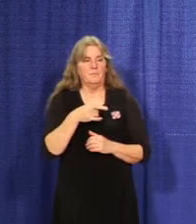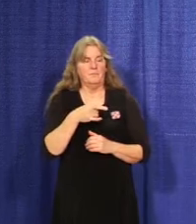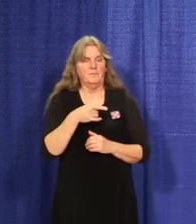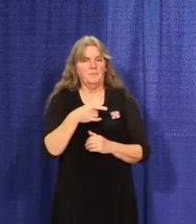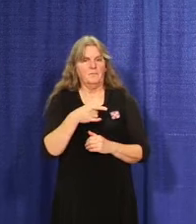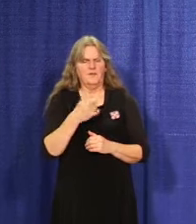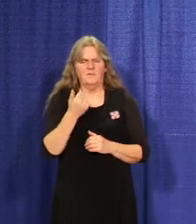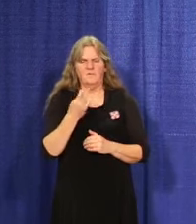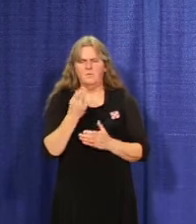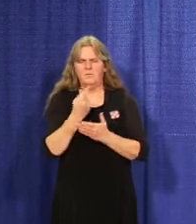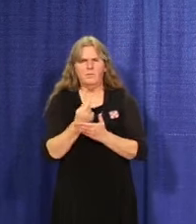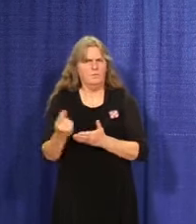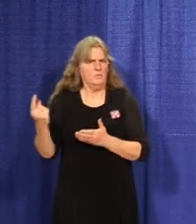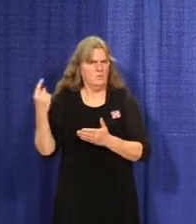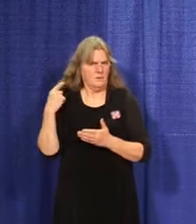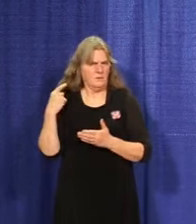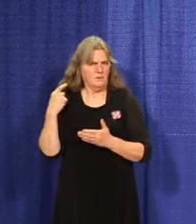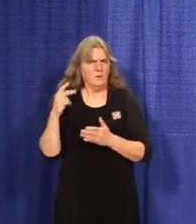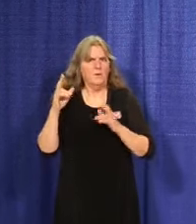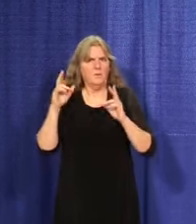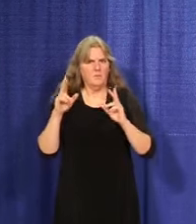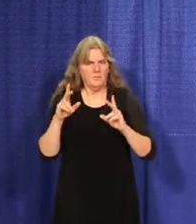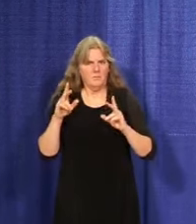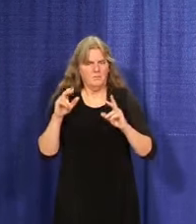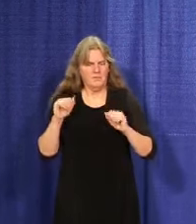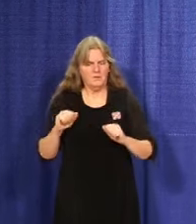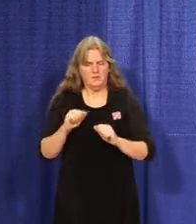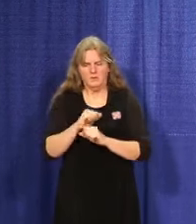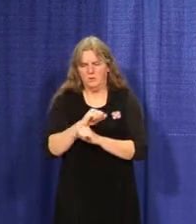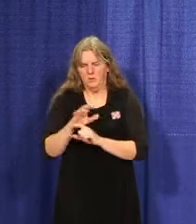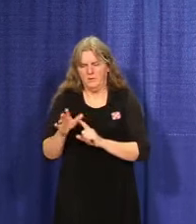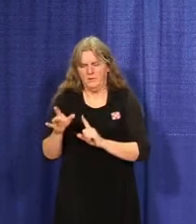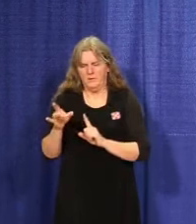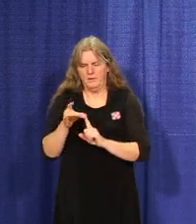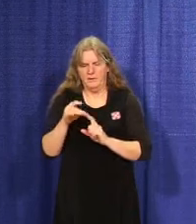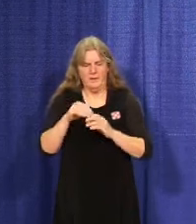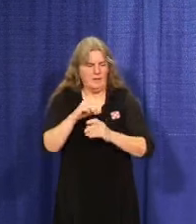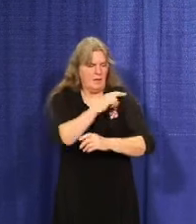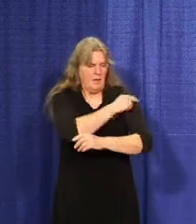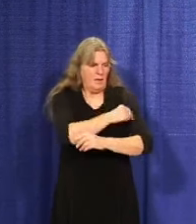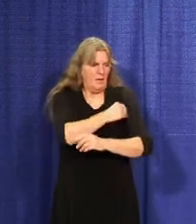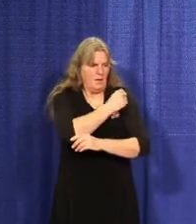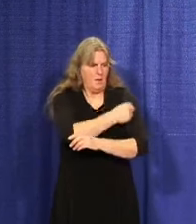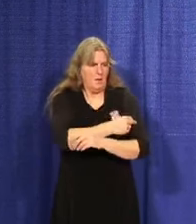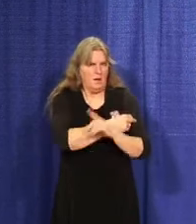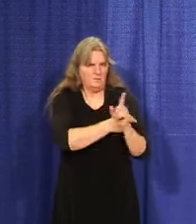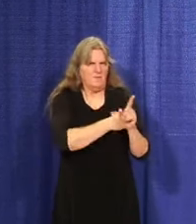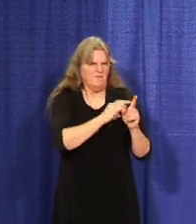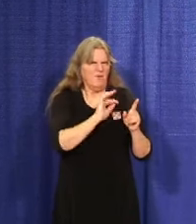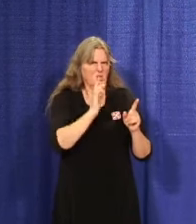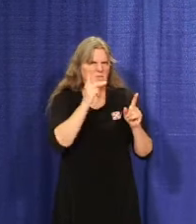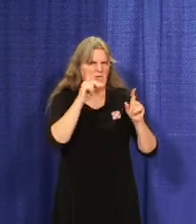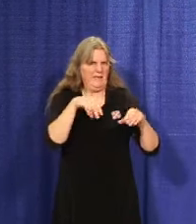ago. I understand this is the first COVID case that required hospitalization in the Yukon and I'm wondering how this person is